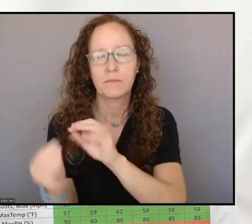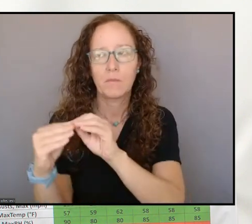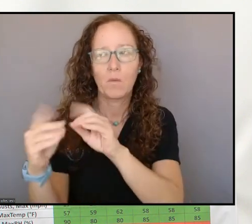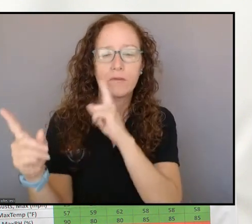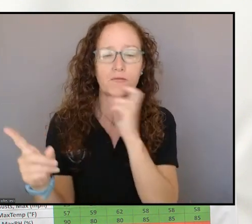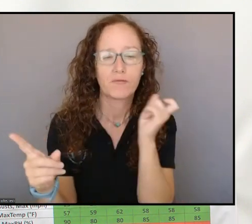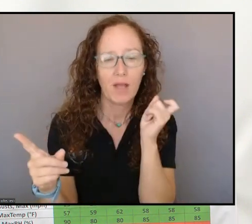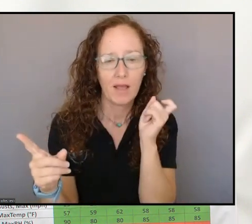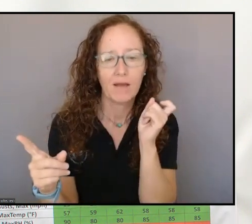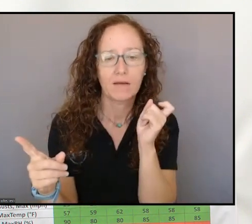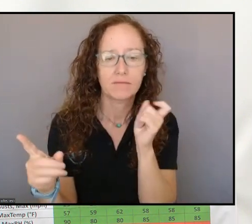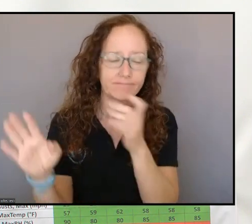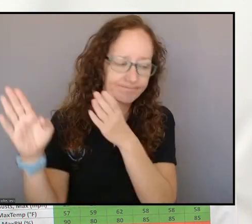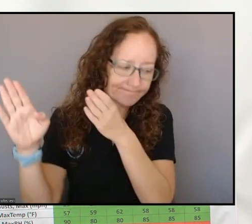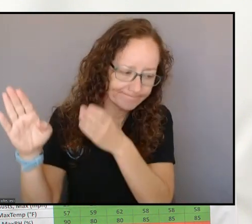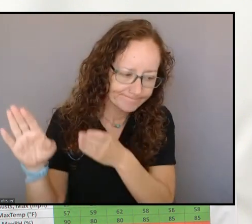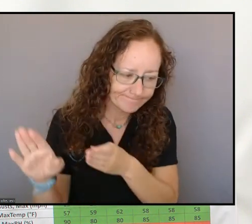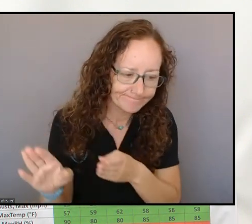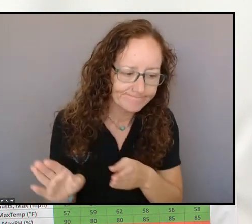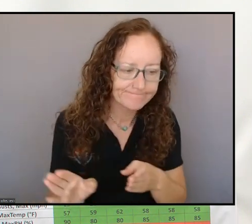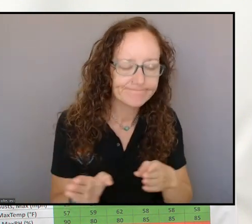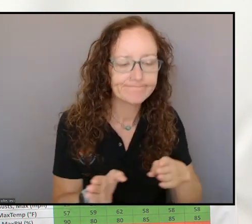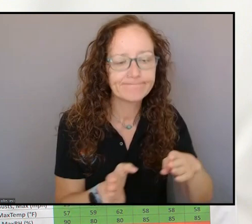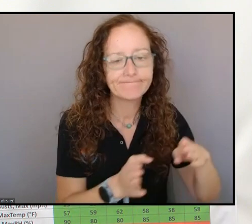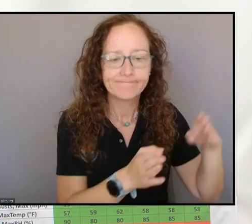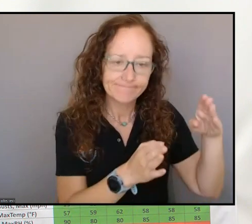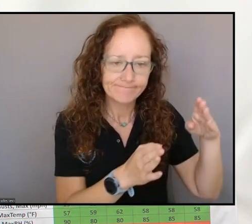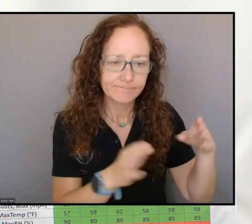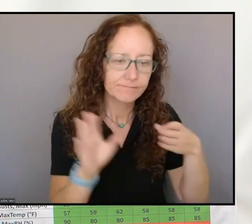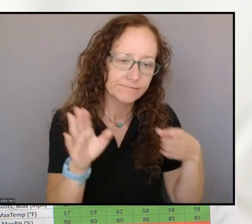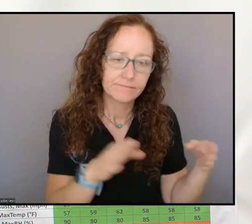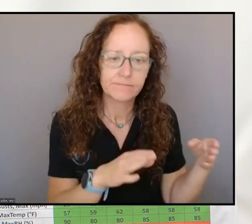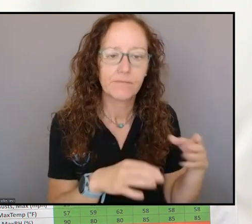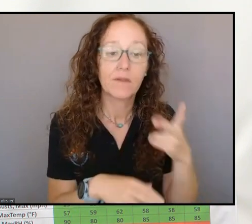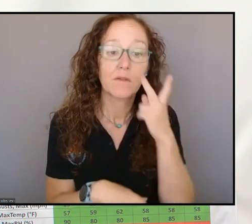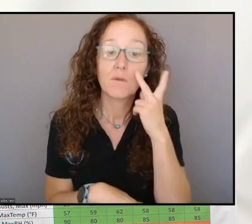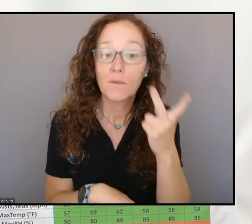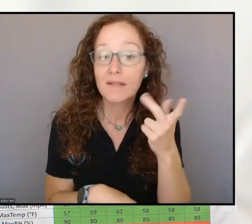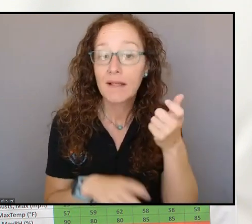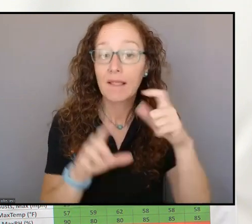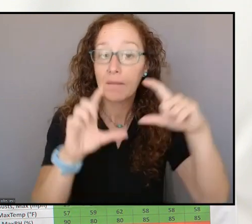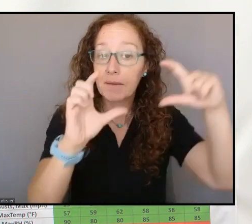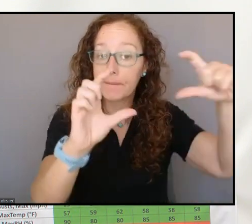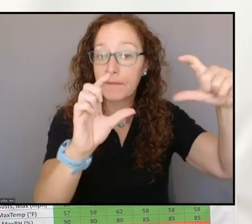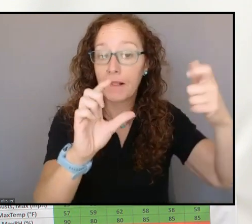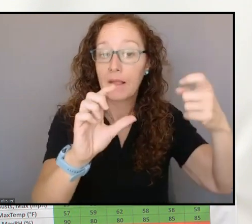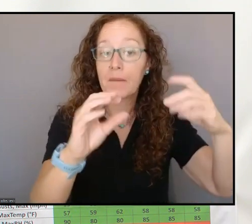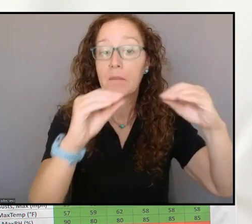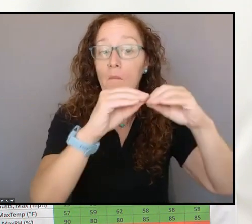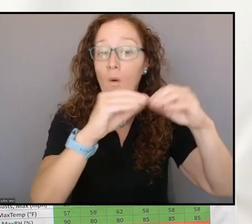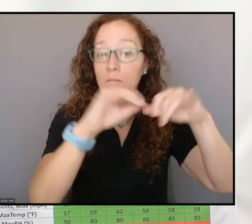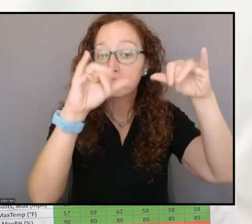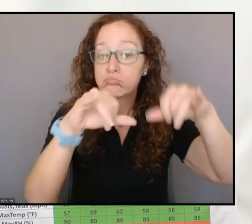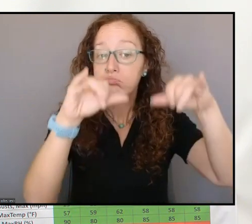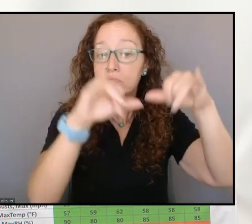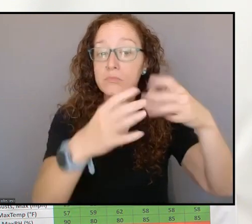see that here. We do have a little bit of increase, lingering moisture that's starting to dissipate and as